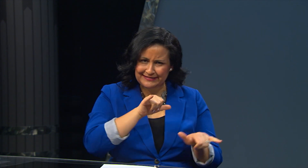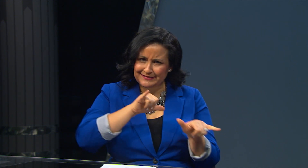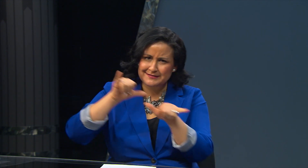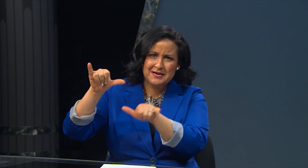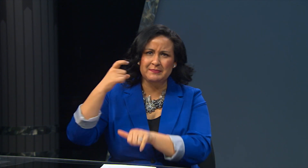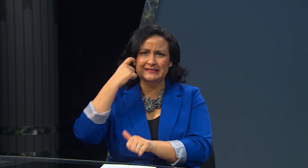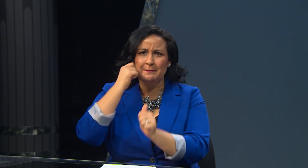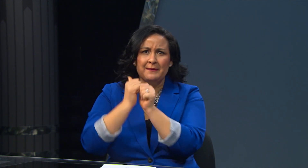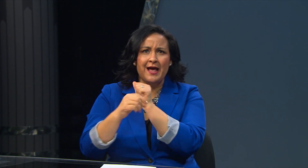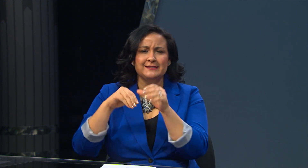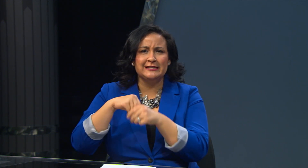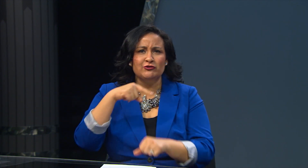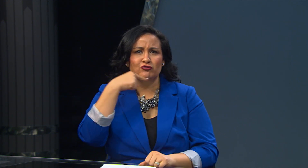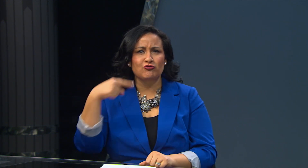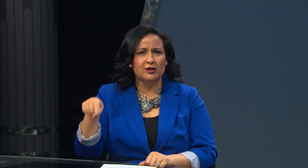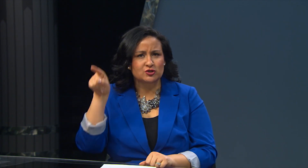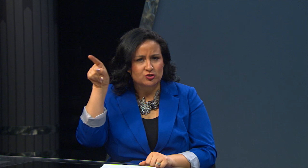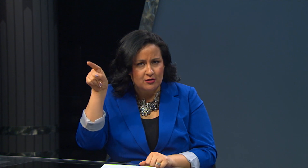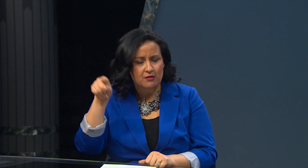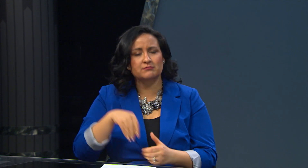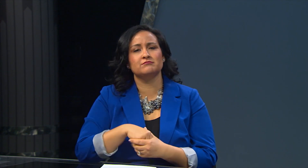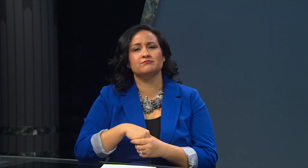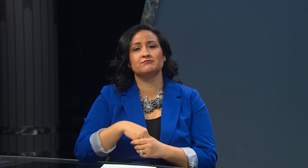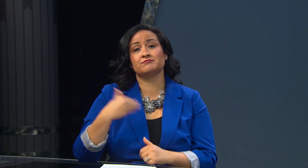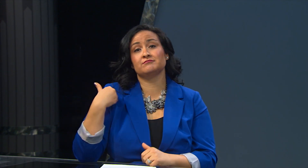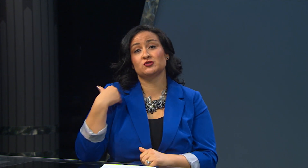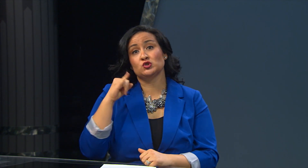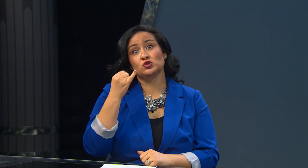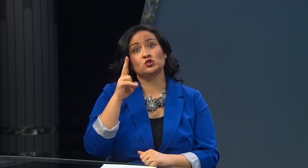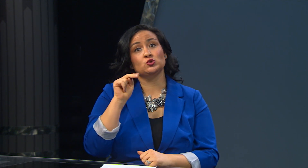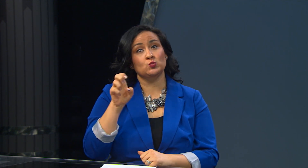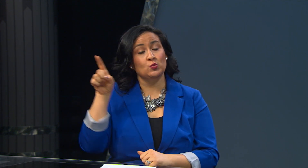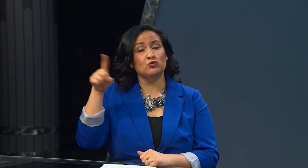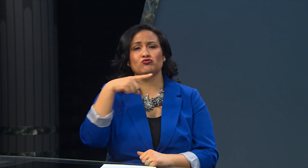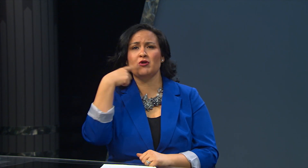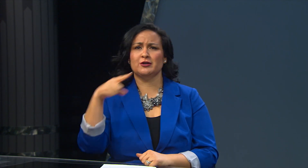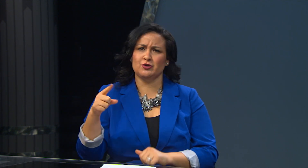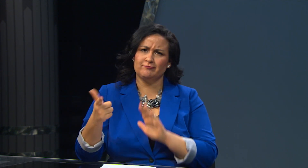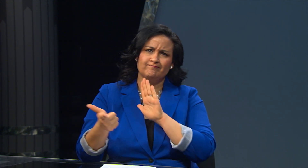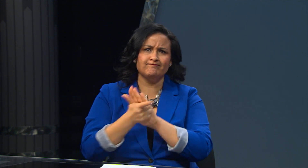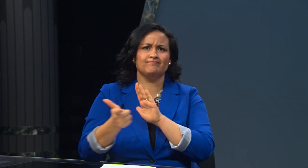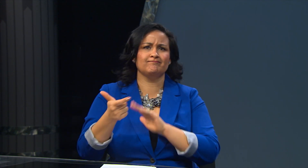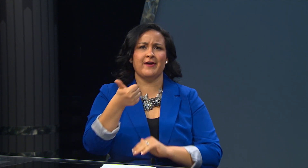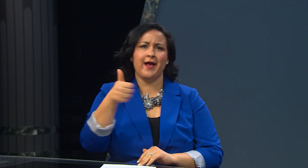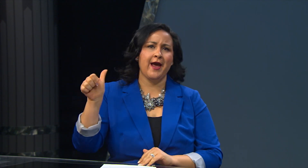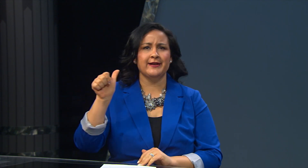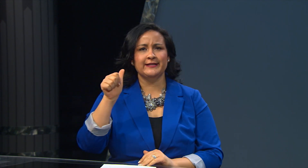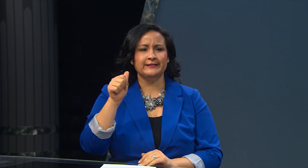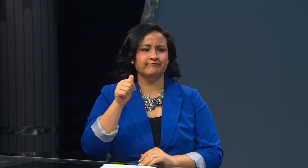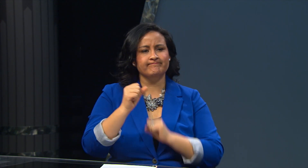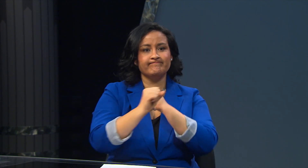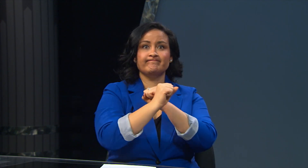SAYS THAT THE ANTI-GAY LAWS ON ARIZONA'S BOOKS ARE SIMILAR TO THE ONES RECENTLY PASSED IN